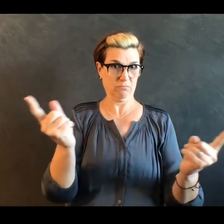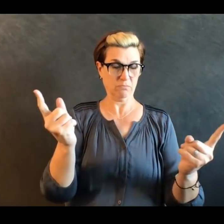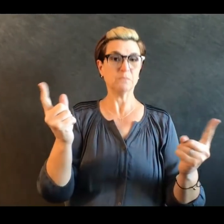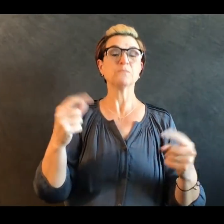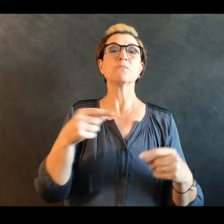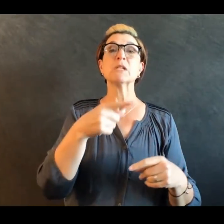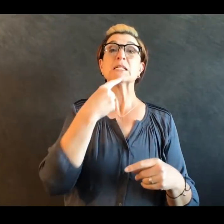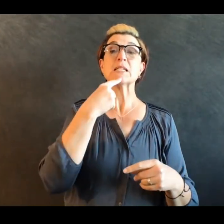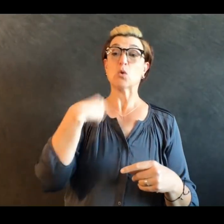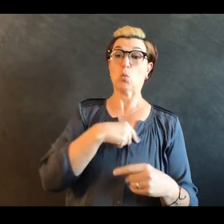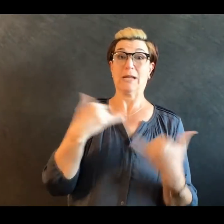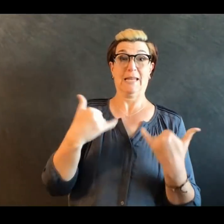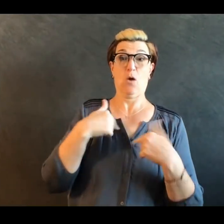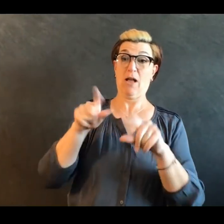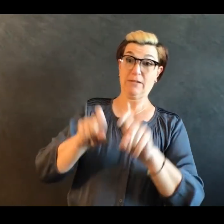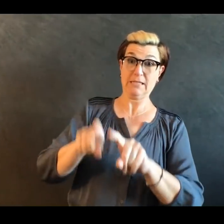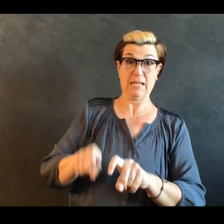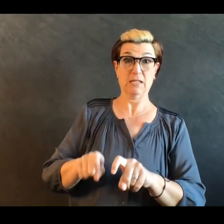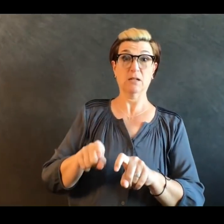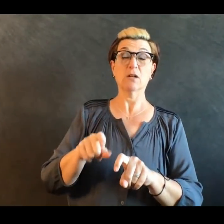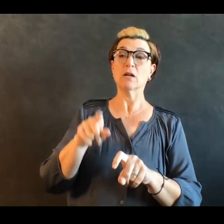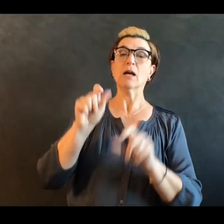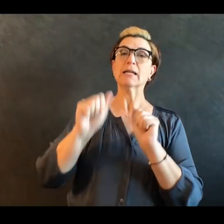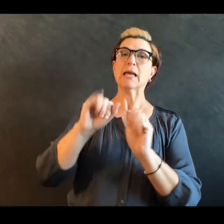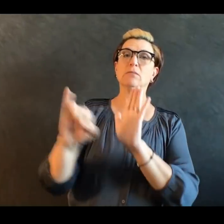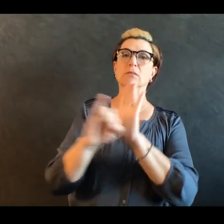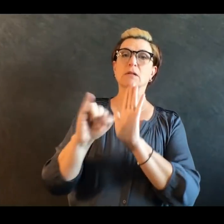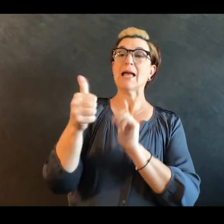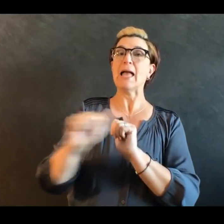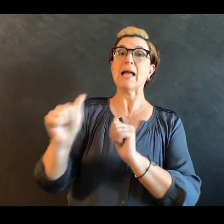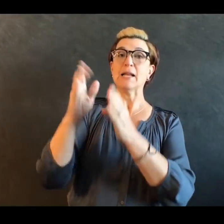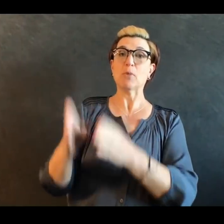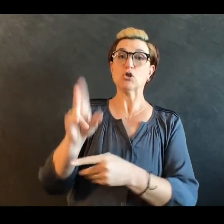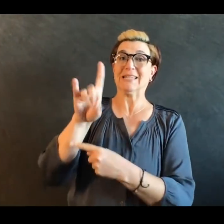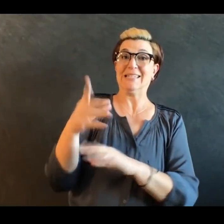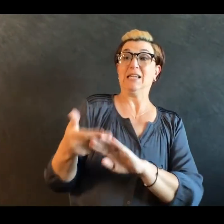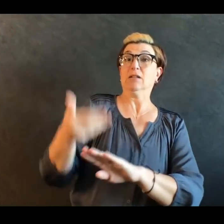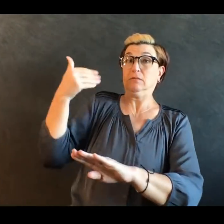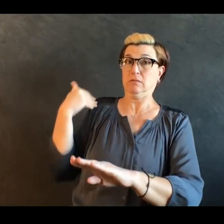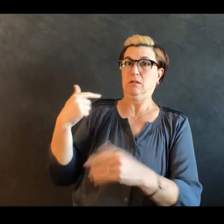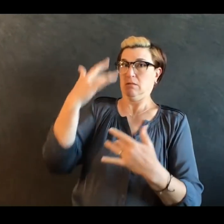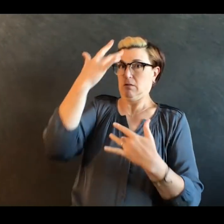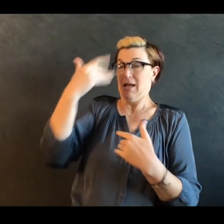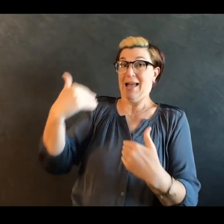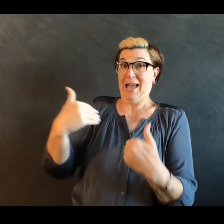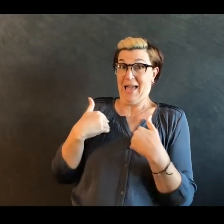infected with the corona virus and potentially developed immunity it's a